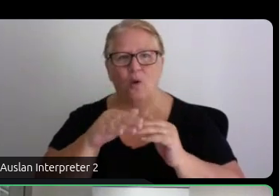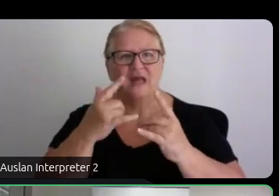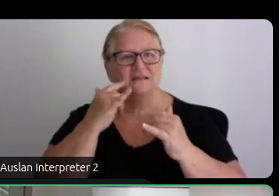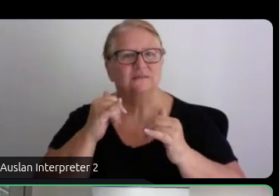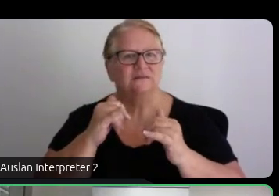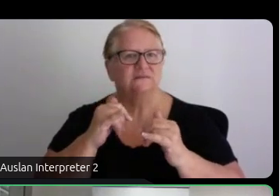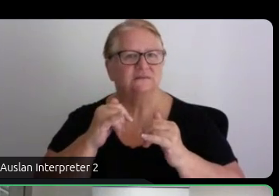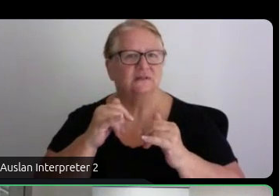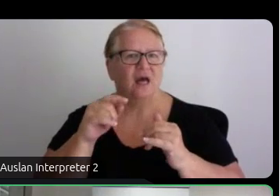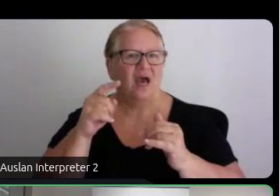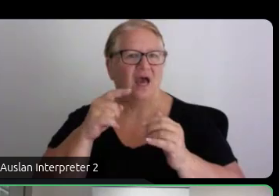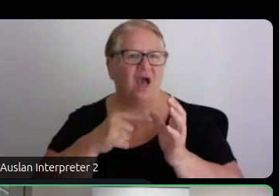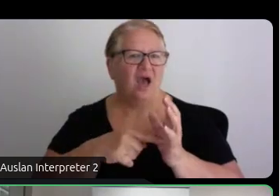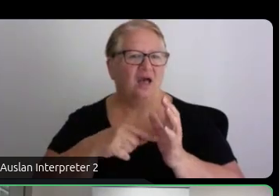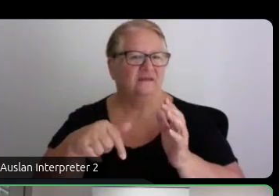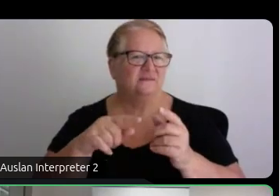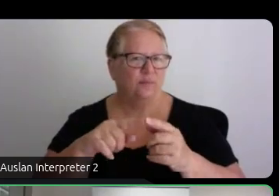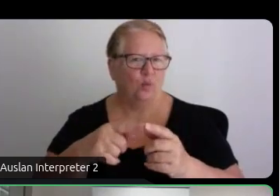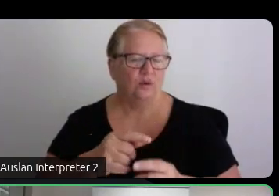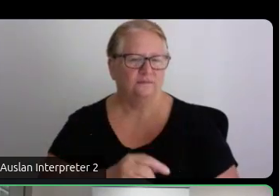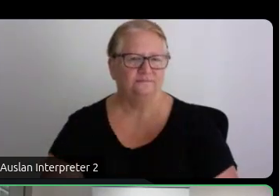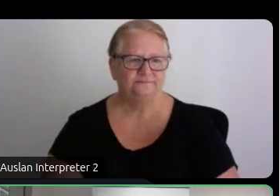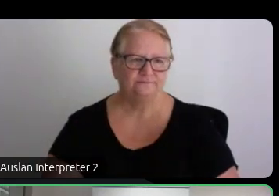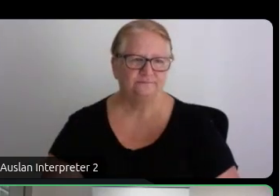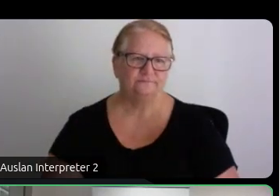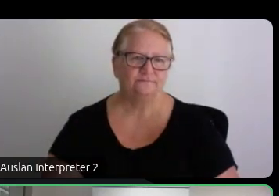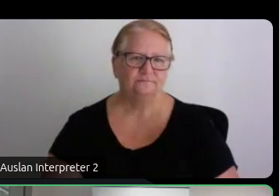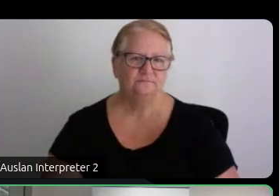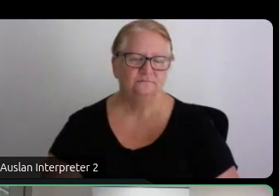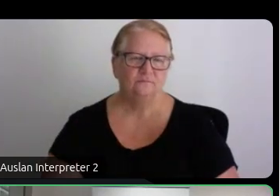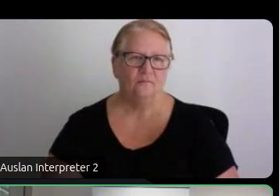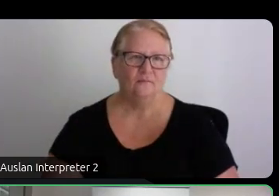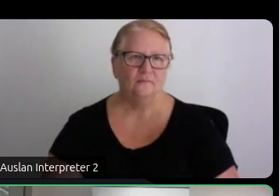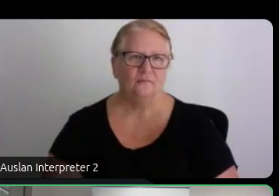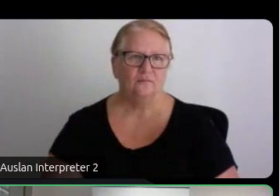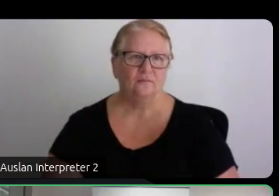So, uh, in terms of what evidence you want, you really want to clearly set out what you c what